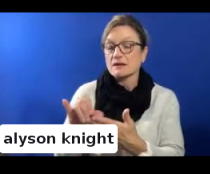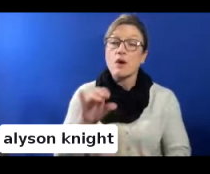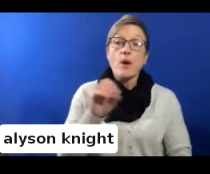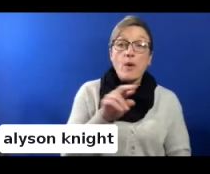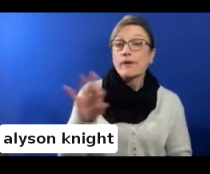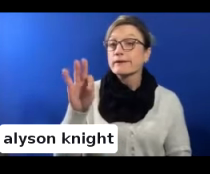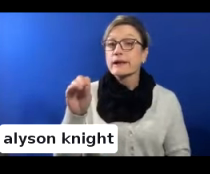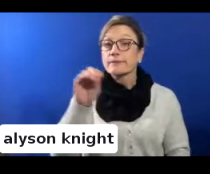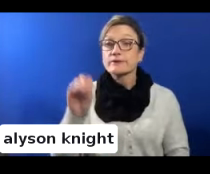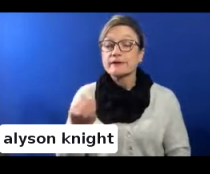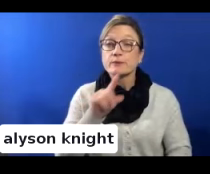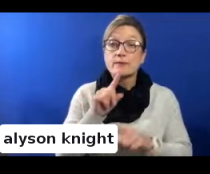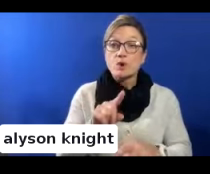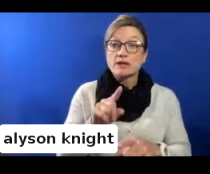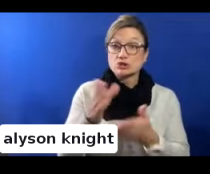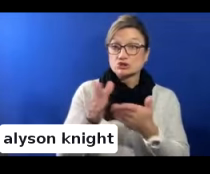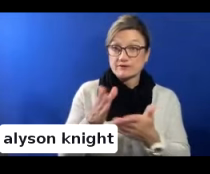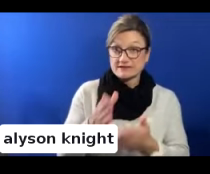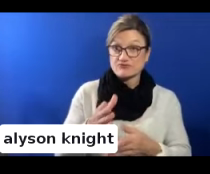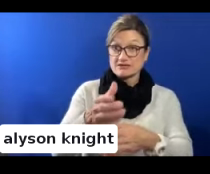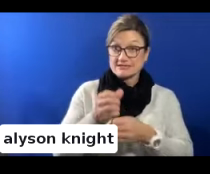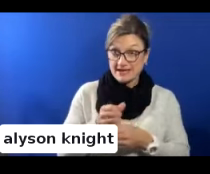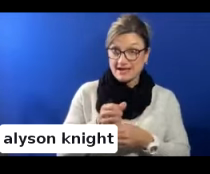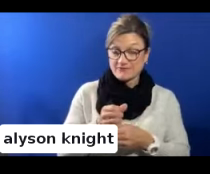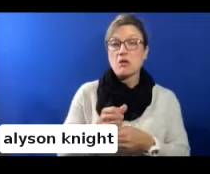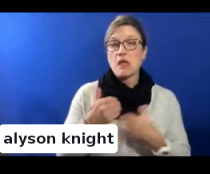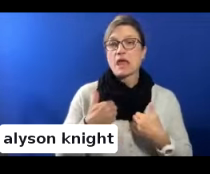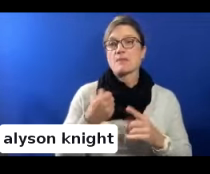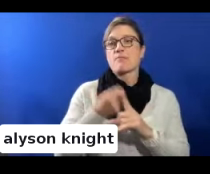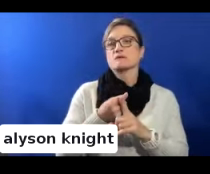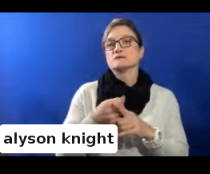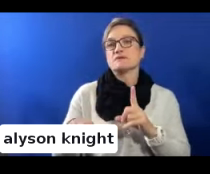reported that services received had a positive impact on their